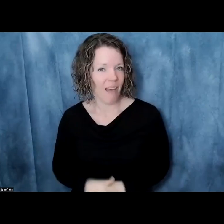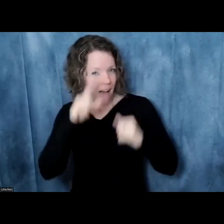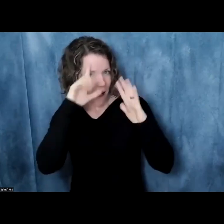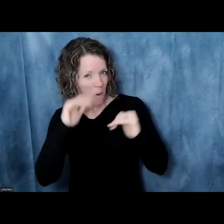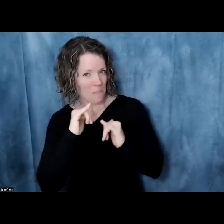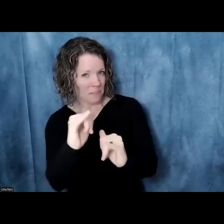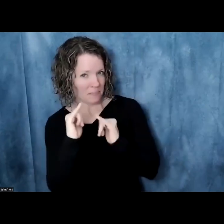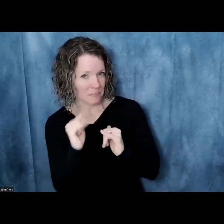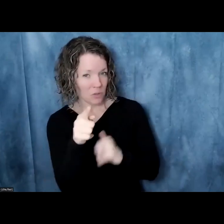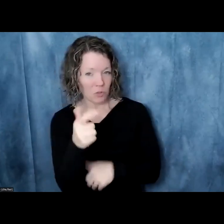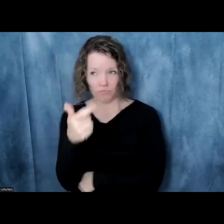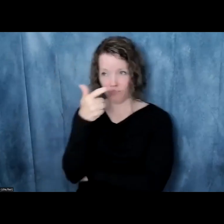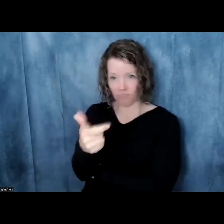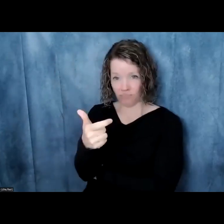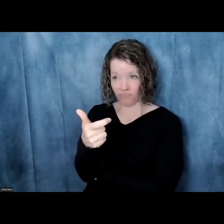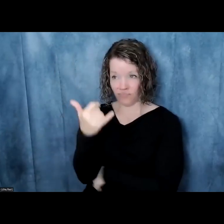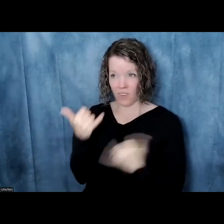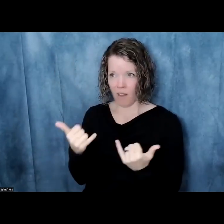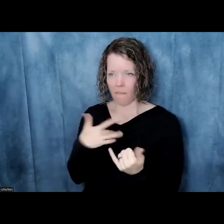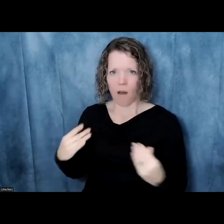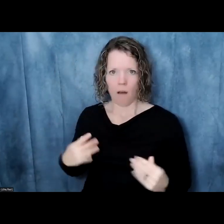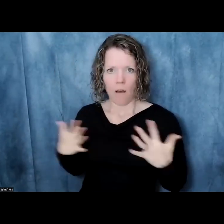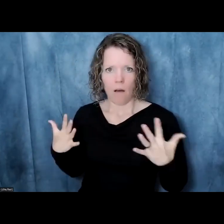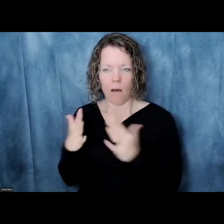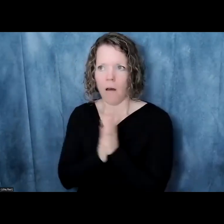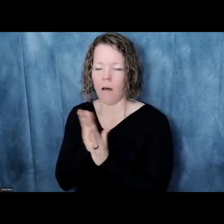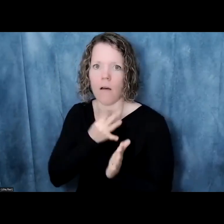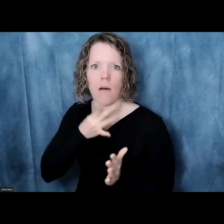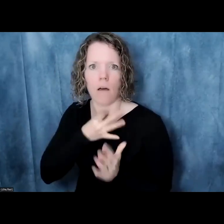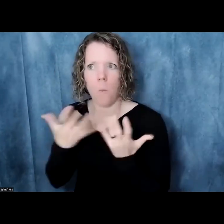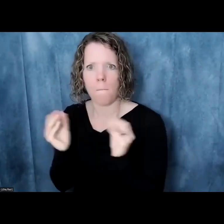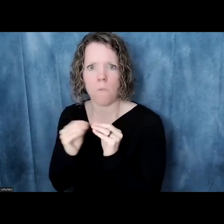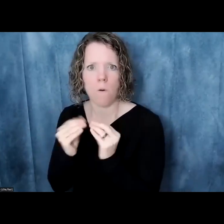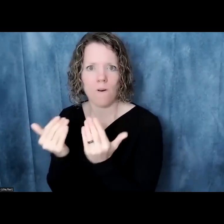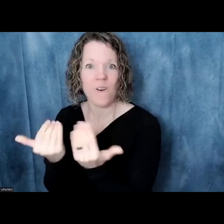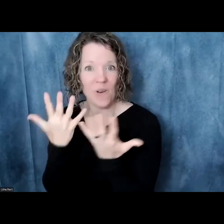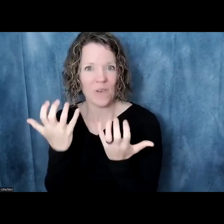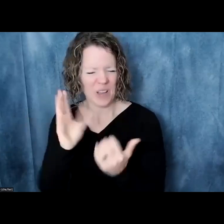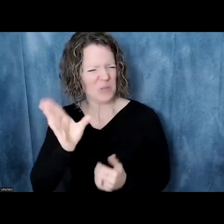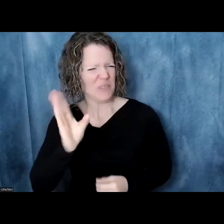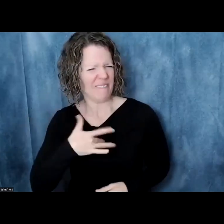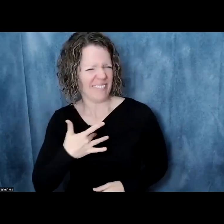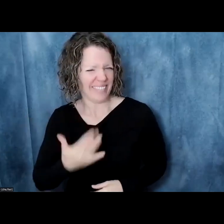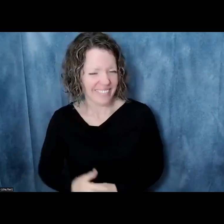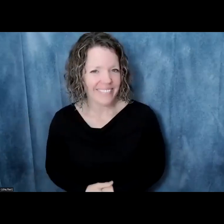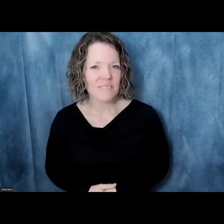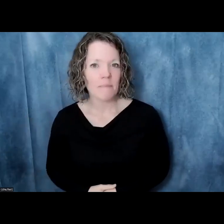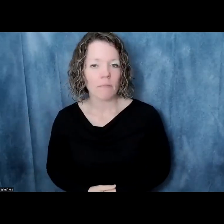and we'll leave wanting to know more. In the old days when we met in person you would always get